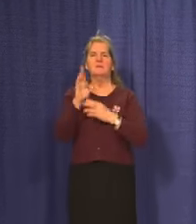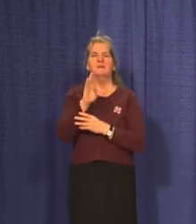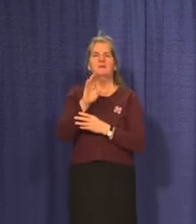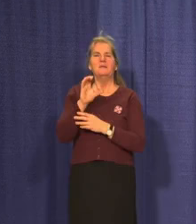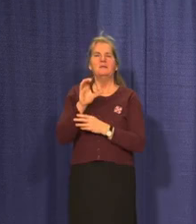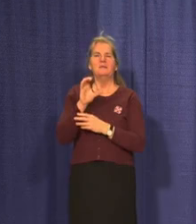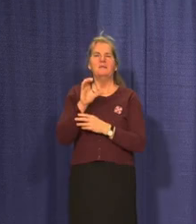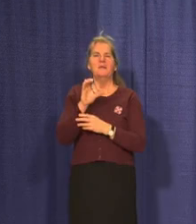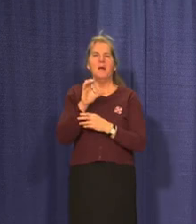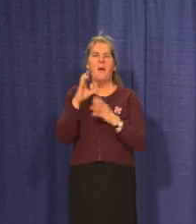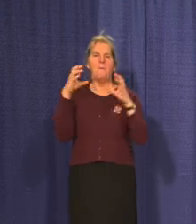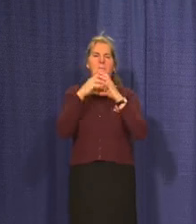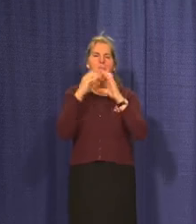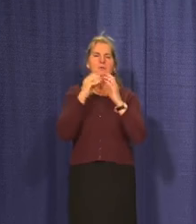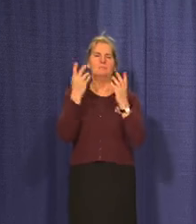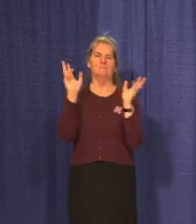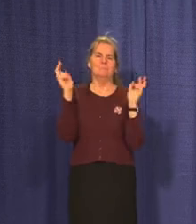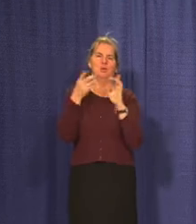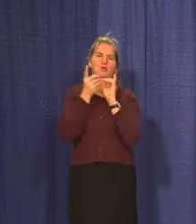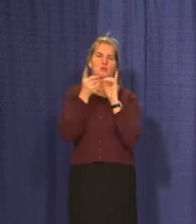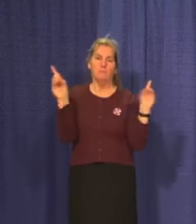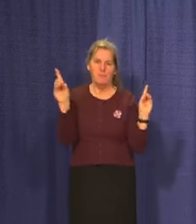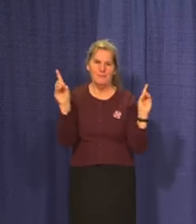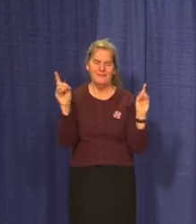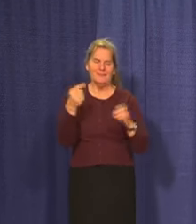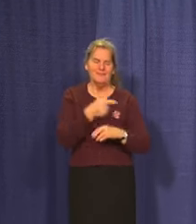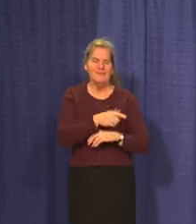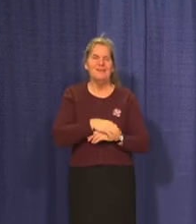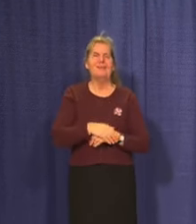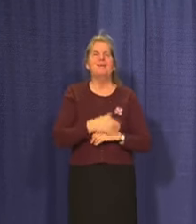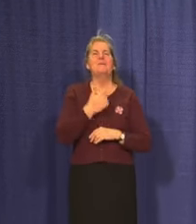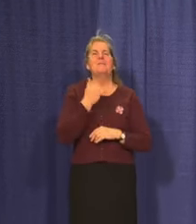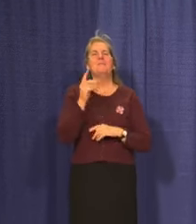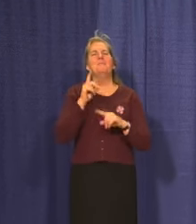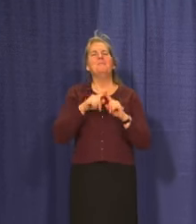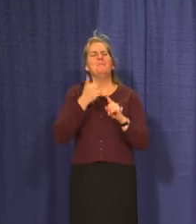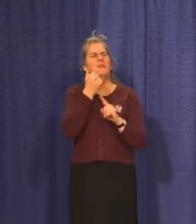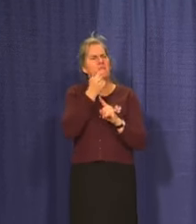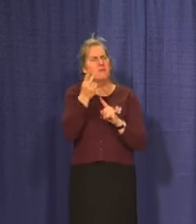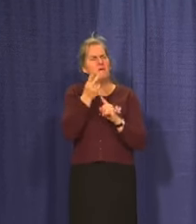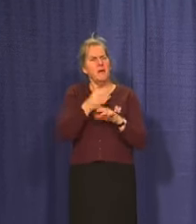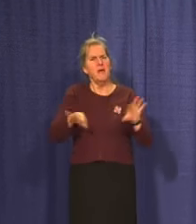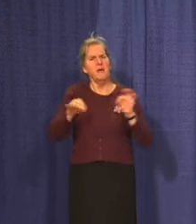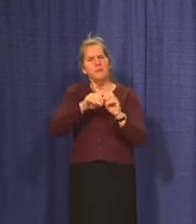DIVORCE, BUT I WANT TO FIRST REITERATE A FEW MESSAGES THAT ARE SO IMPORTANT AS WE ARE